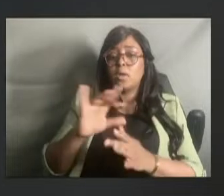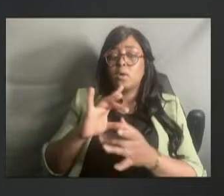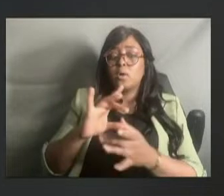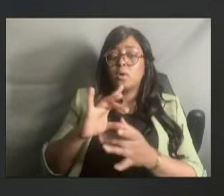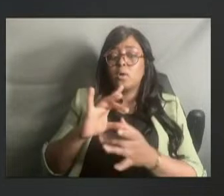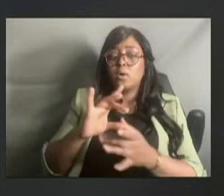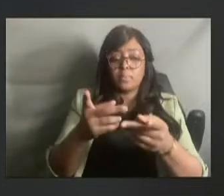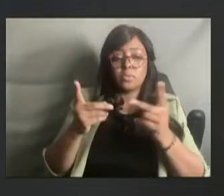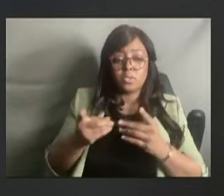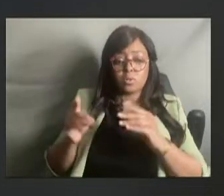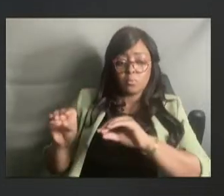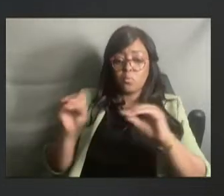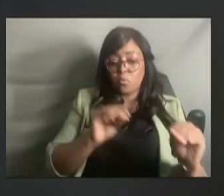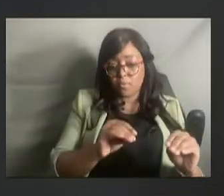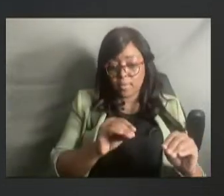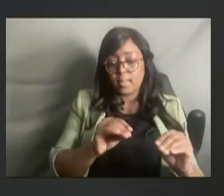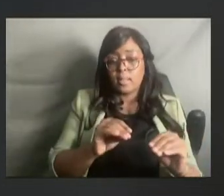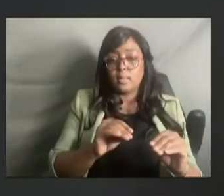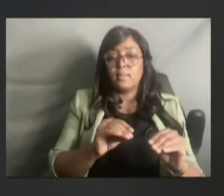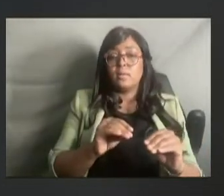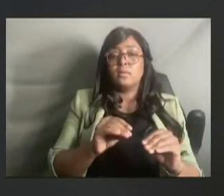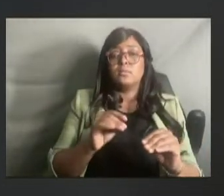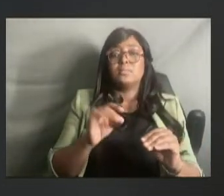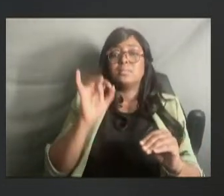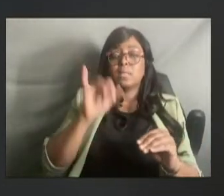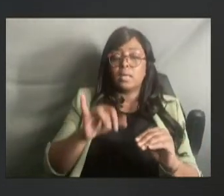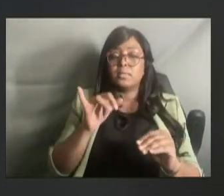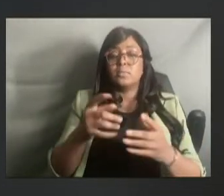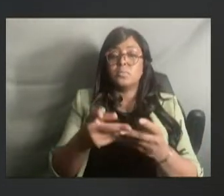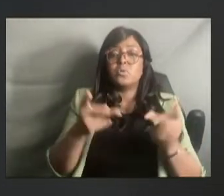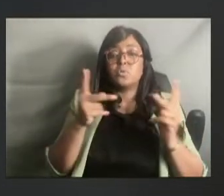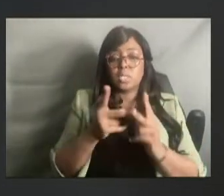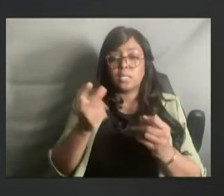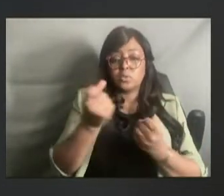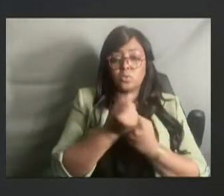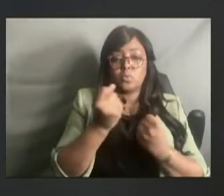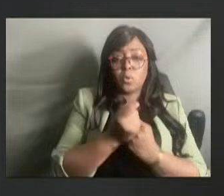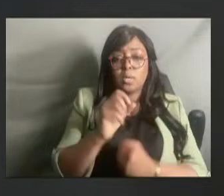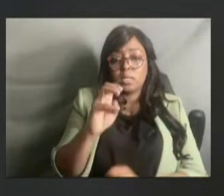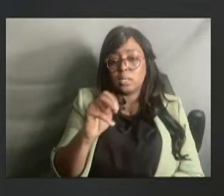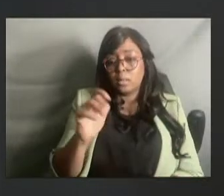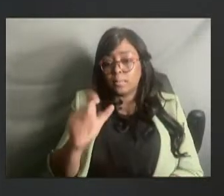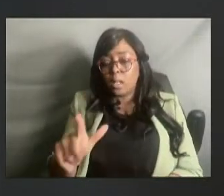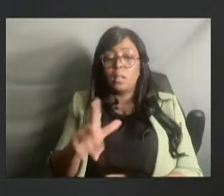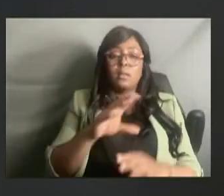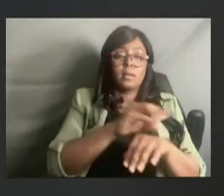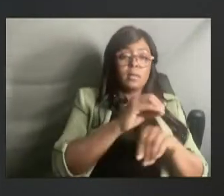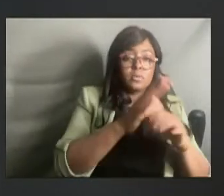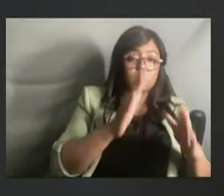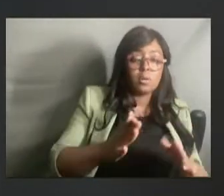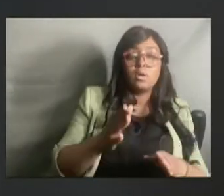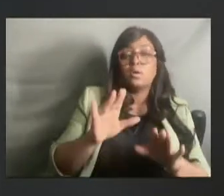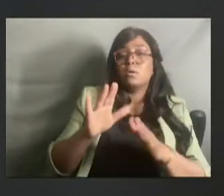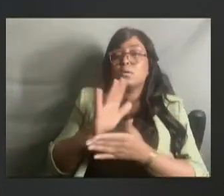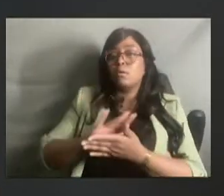when removing a role like a coordinator position and tagging